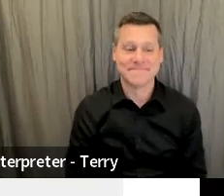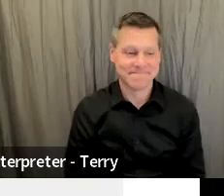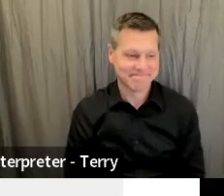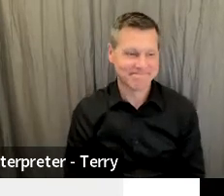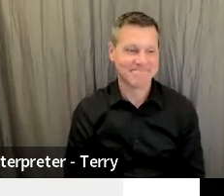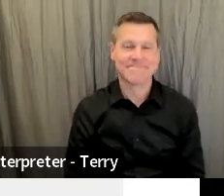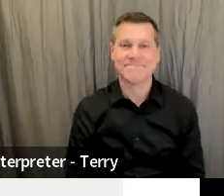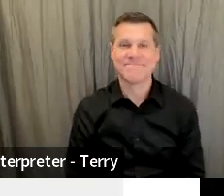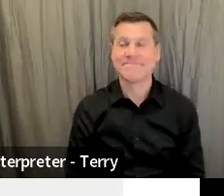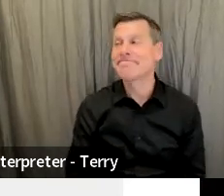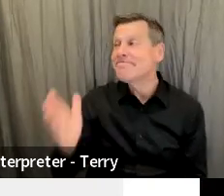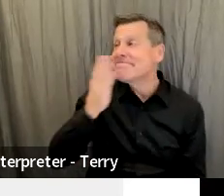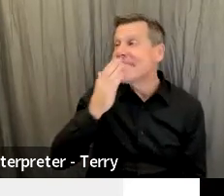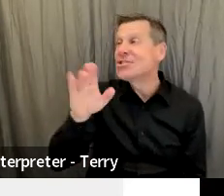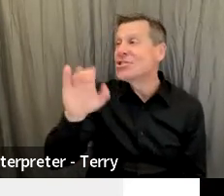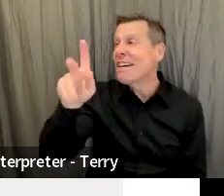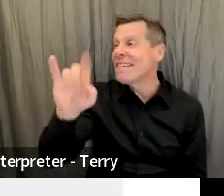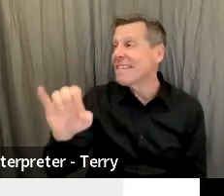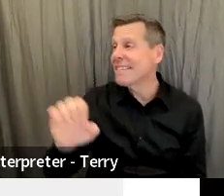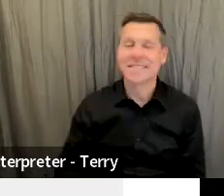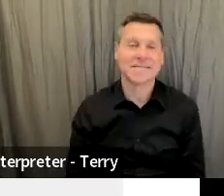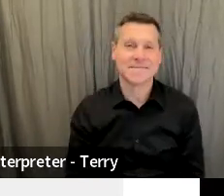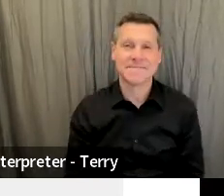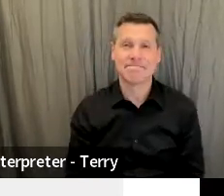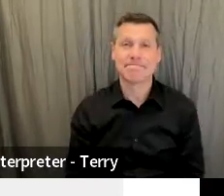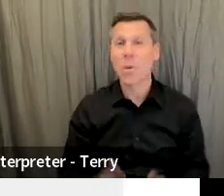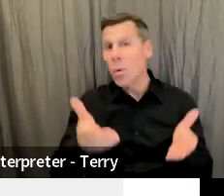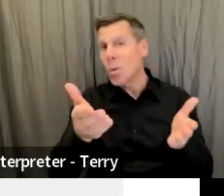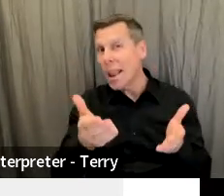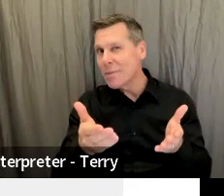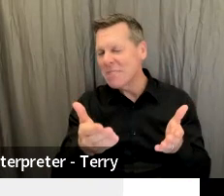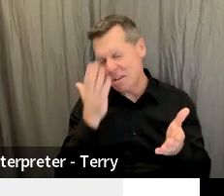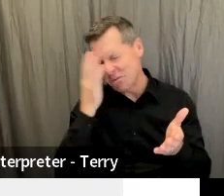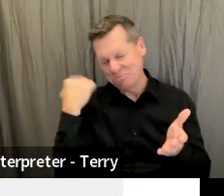Thanks, Jacqui. Welcome, everybody. Although you've already been welcome.